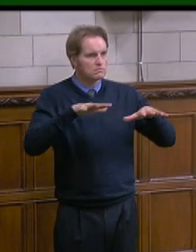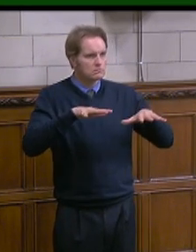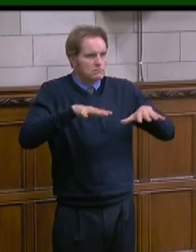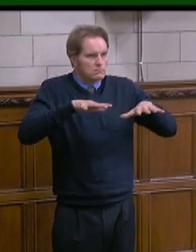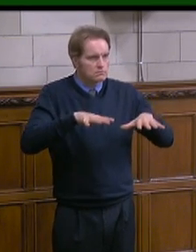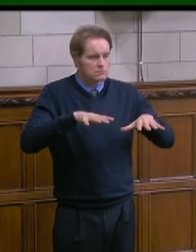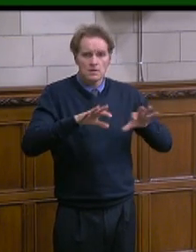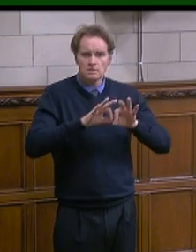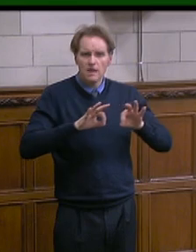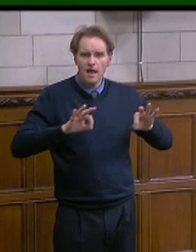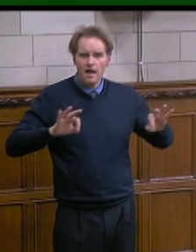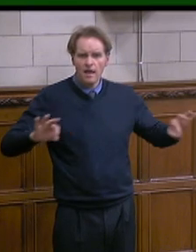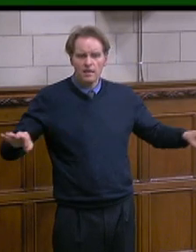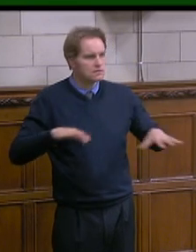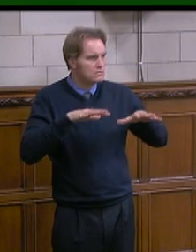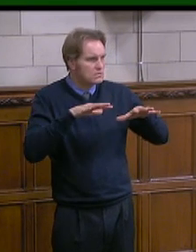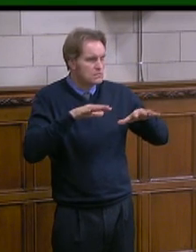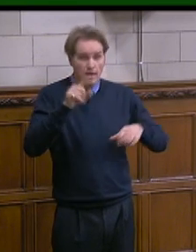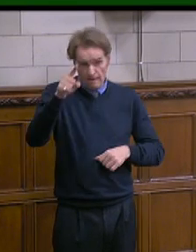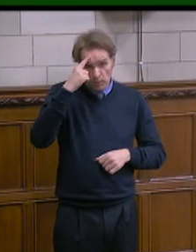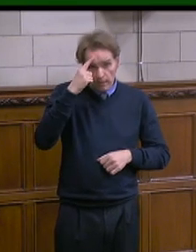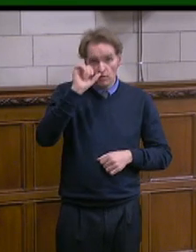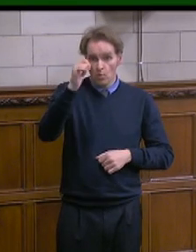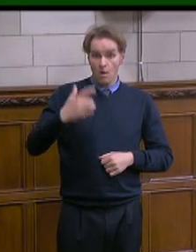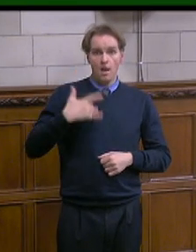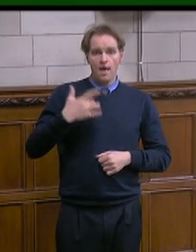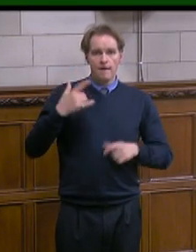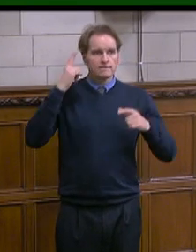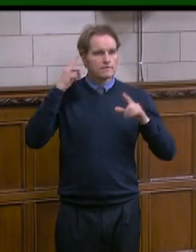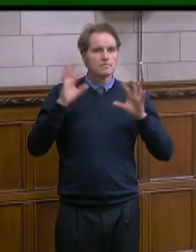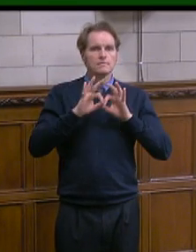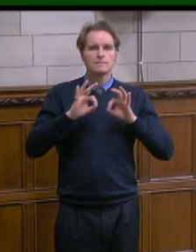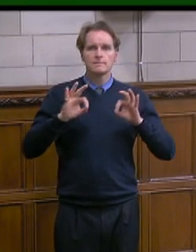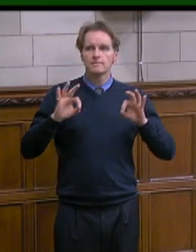I ask hon. Members to imagine that their whole lives were lived in that silence, everywhere they